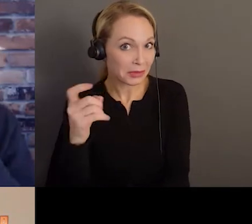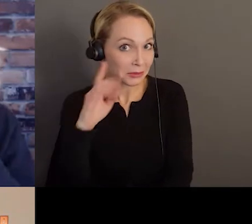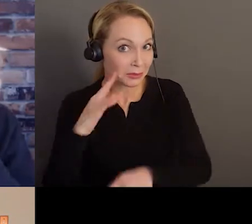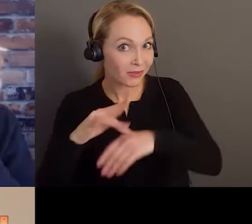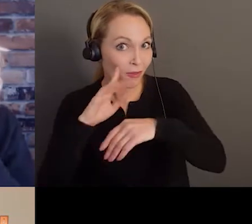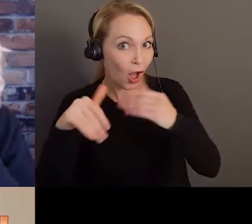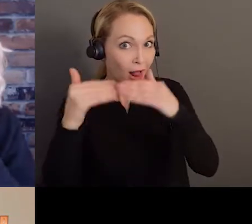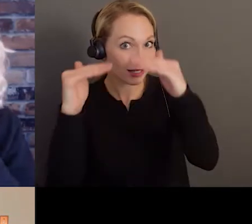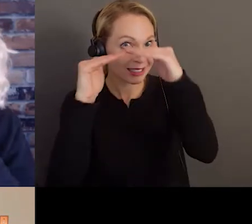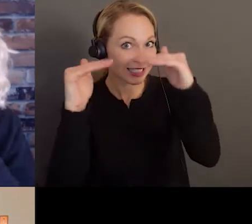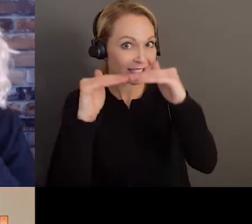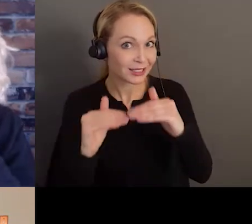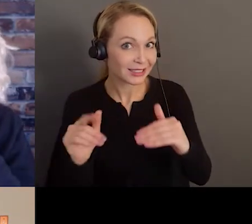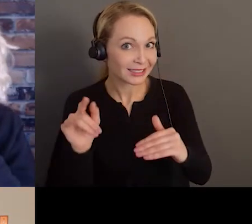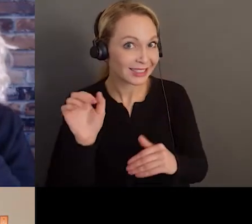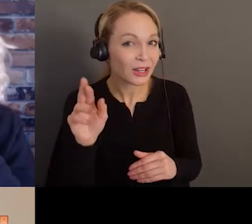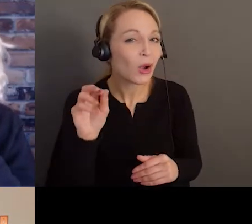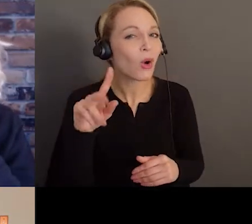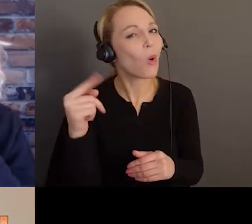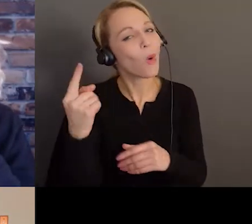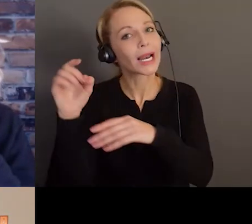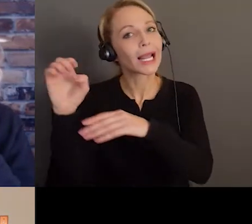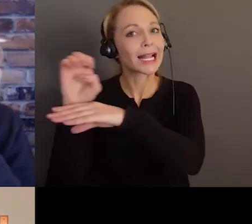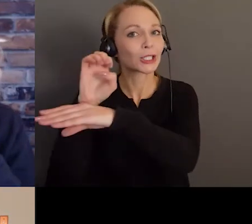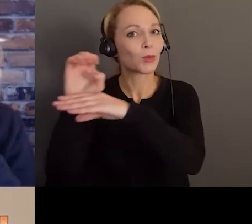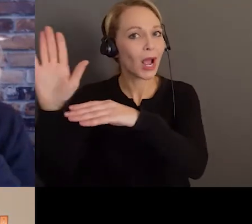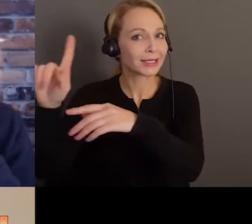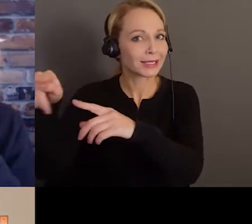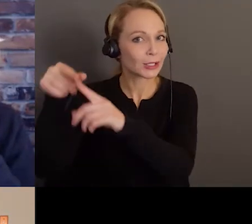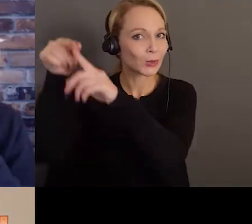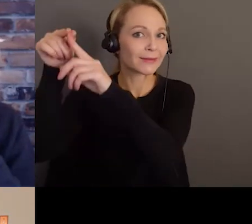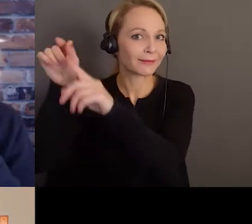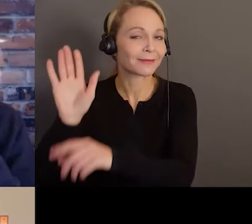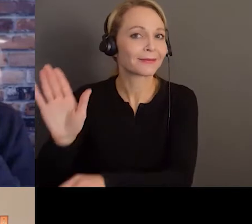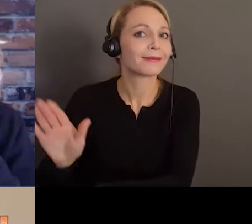FOR ALL TIERS OR ENTERPRISE EXCLUSIVE?